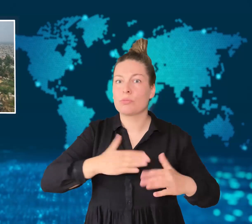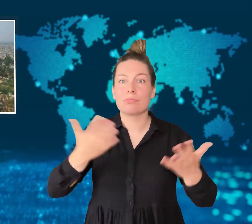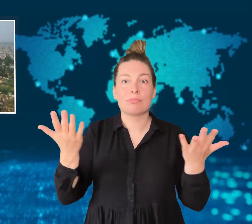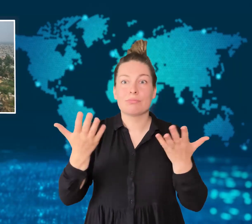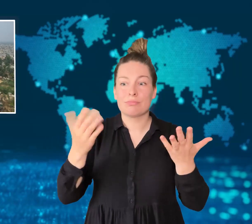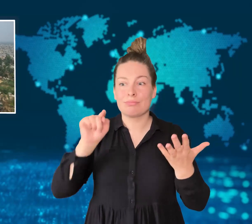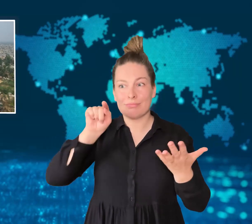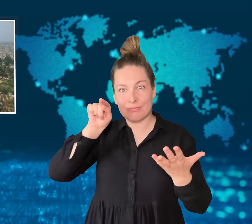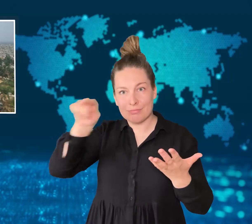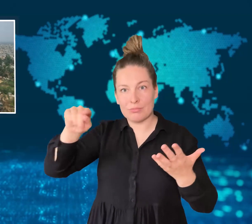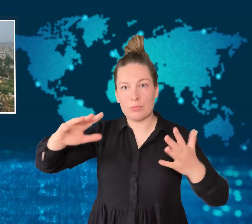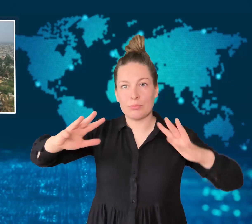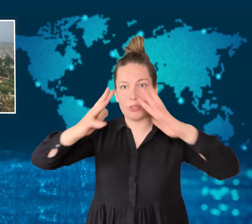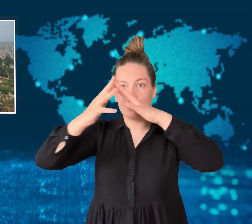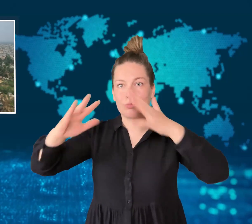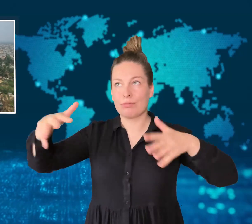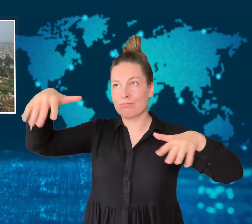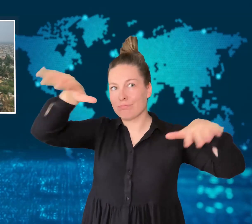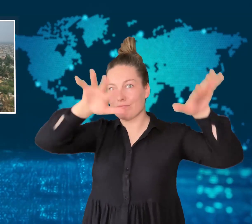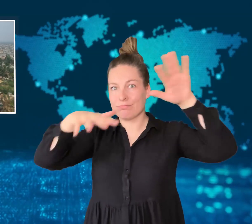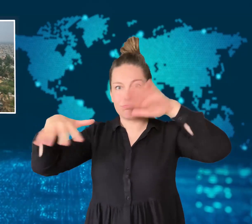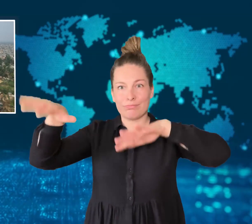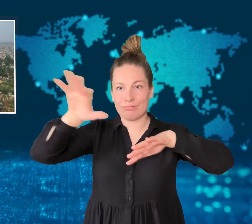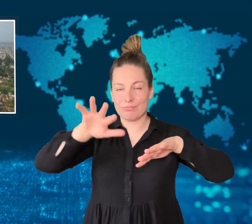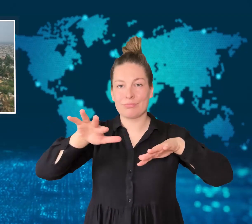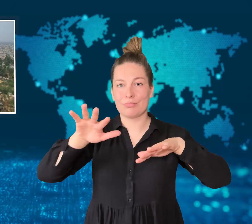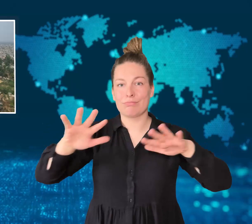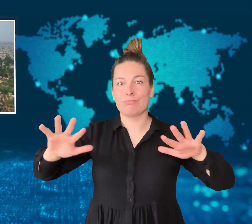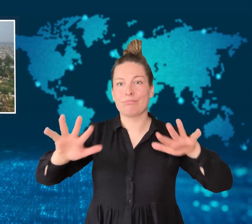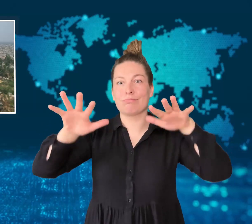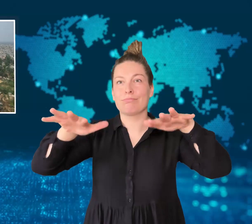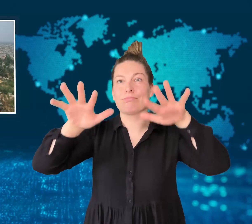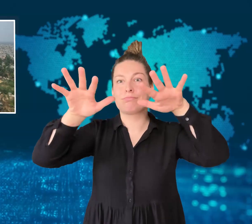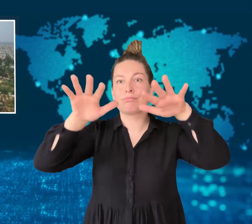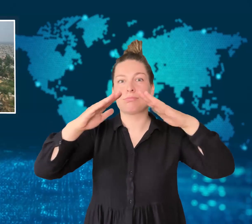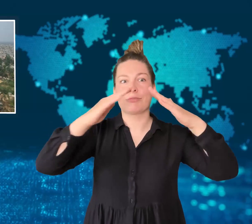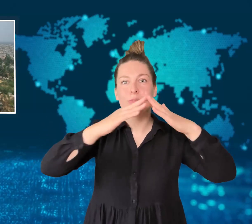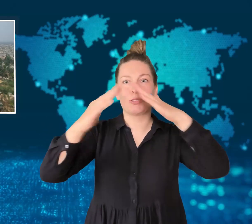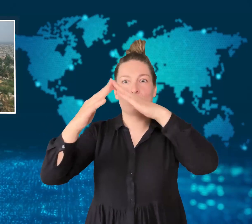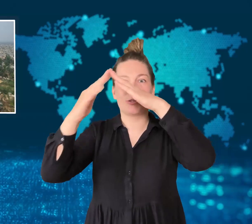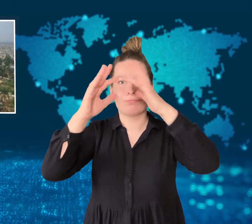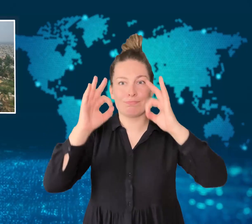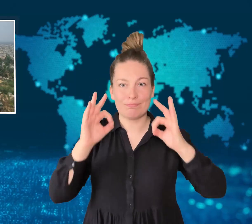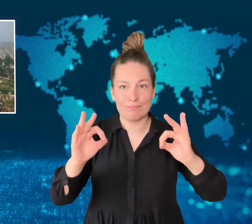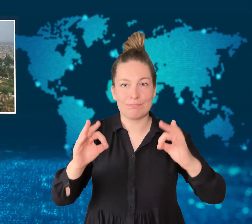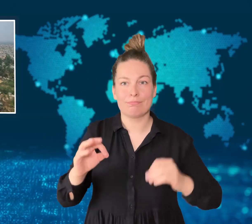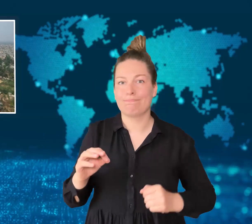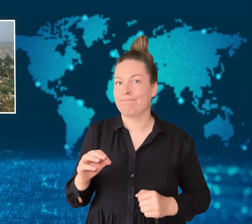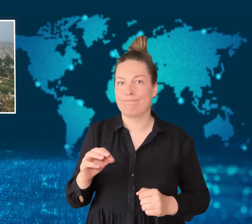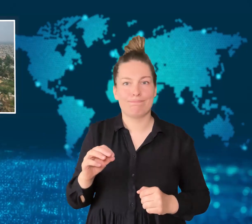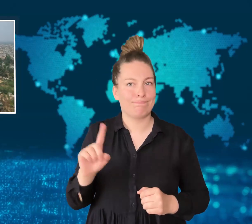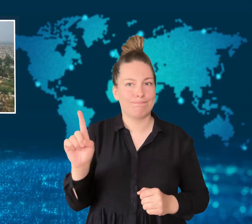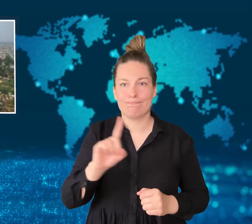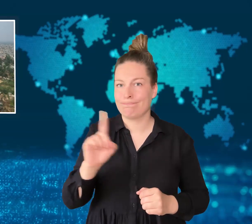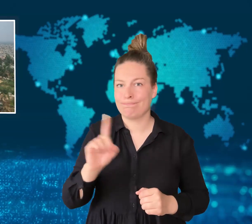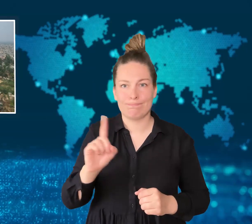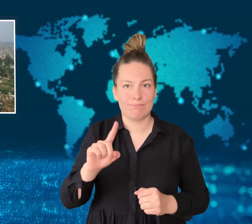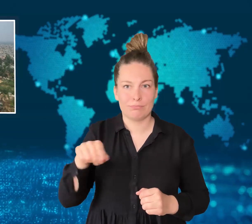to discourage them from settling permanently - many of their houses were